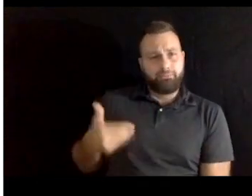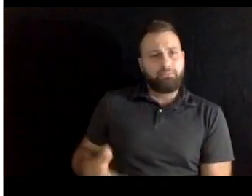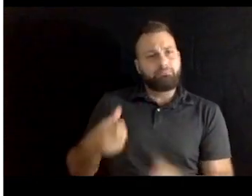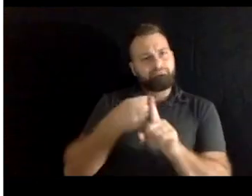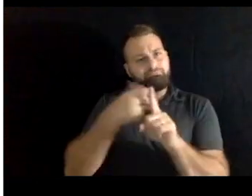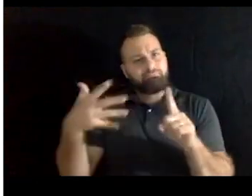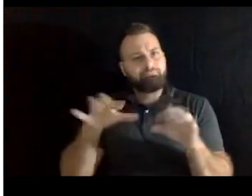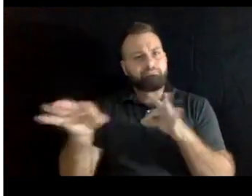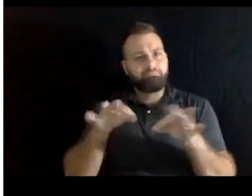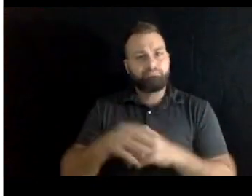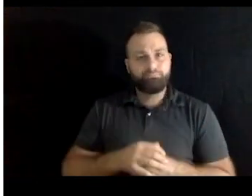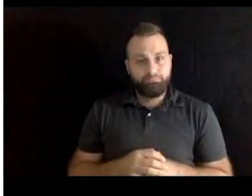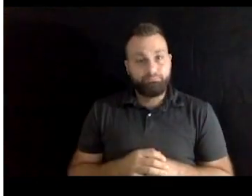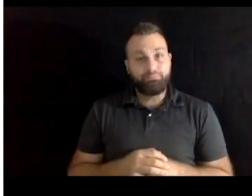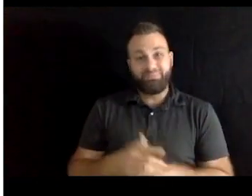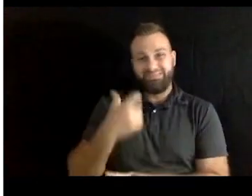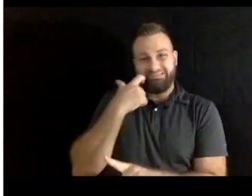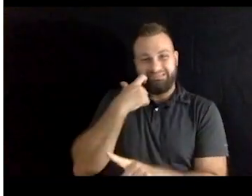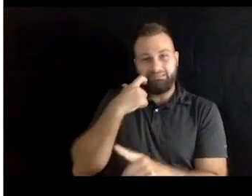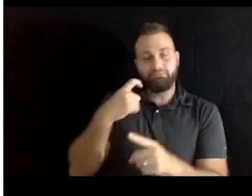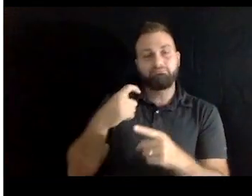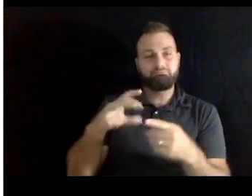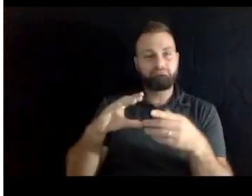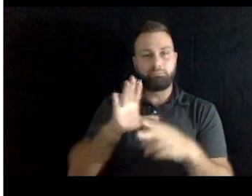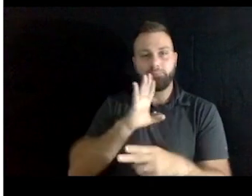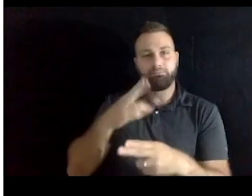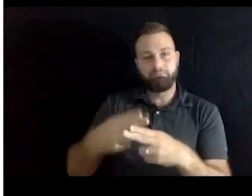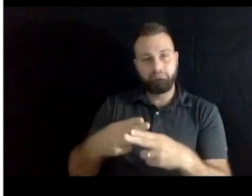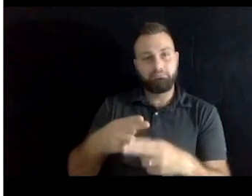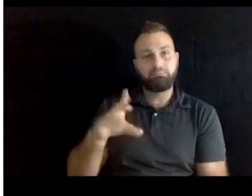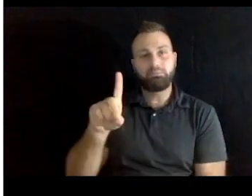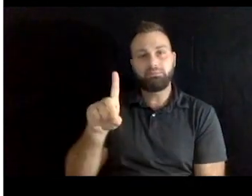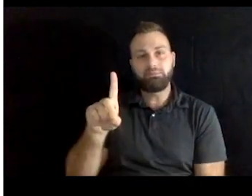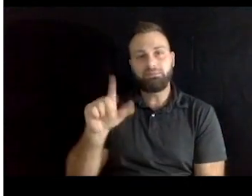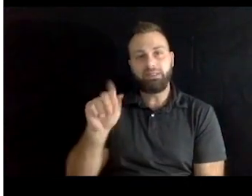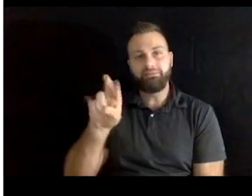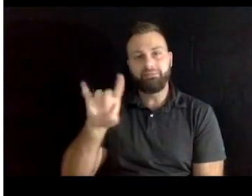minutes introducing myself. As I said a minute ago my name is David Mann.